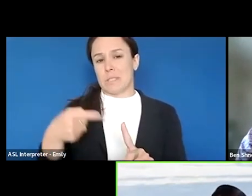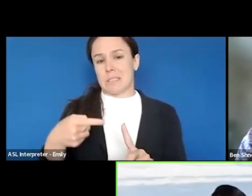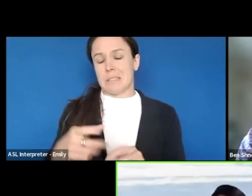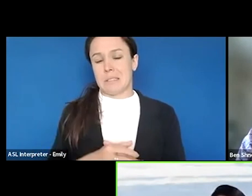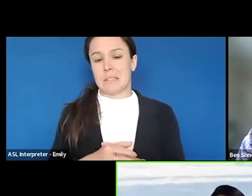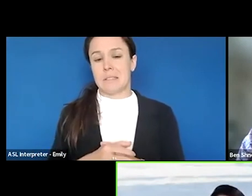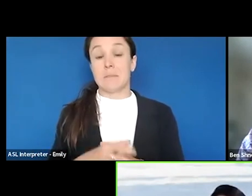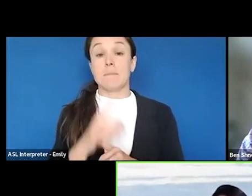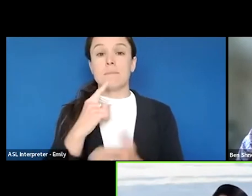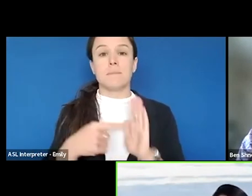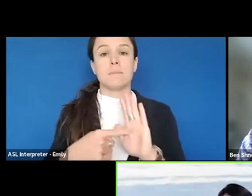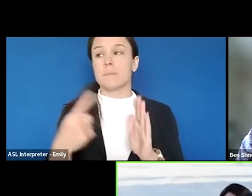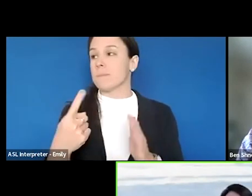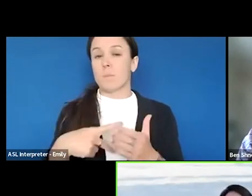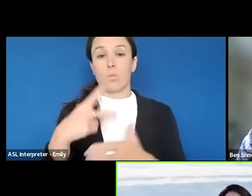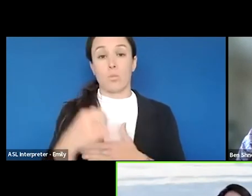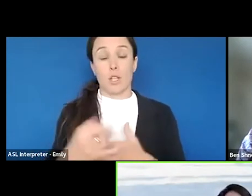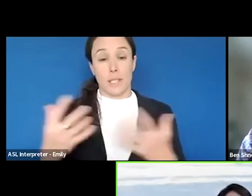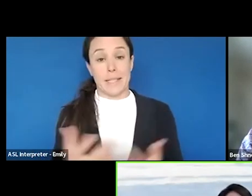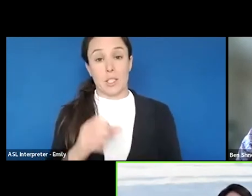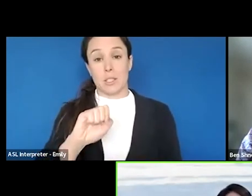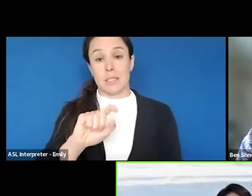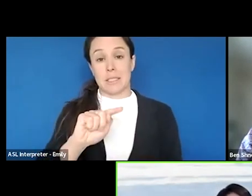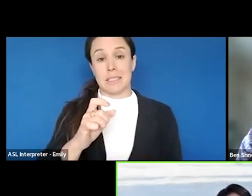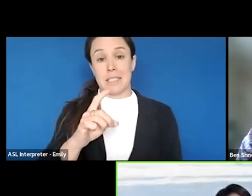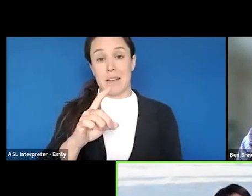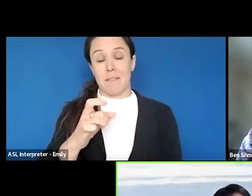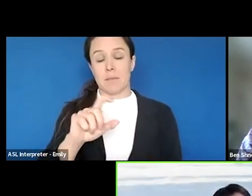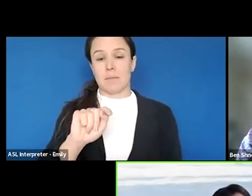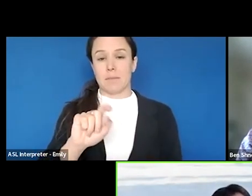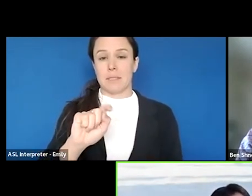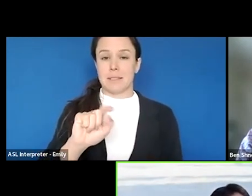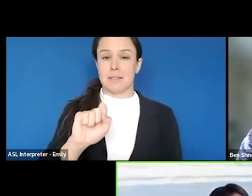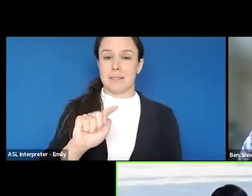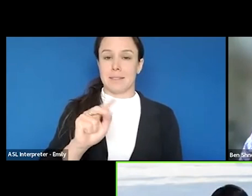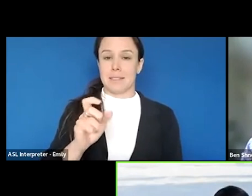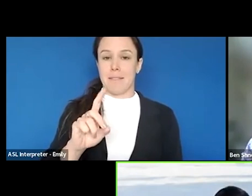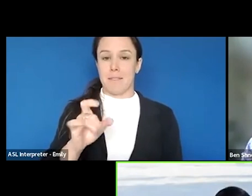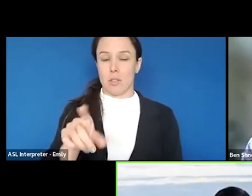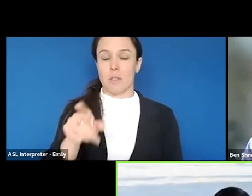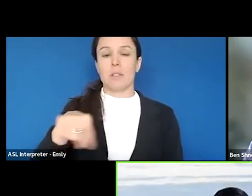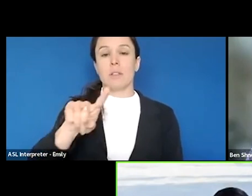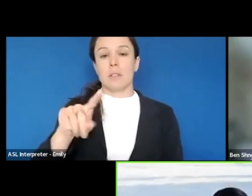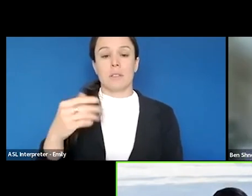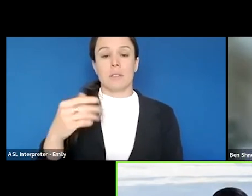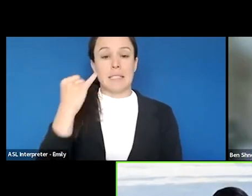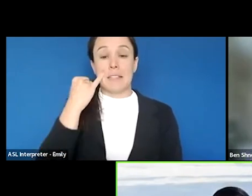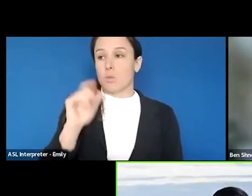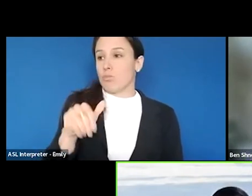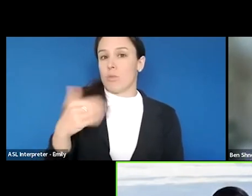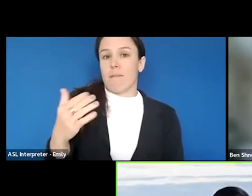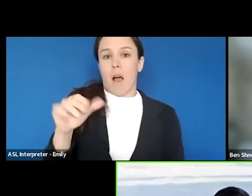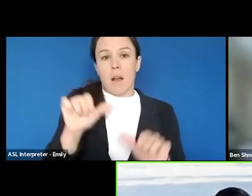there is a project at Stanford where we show that if you just give the ability for the